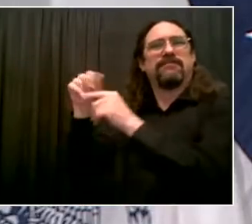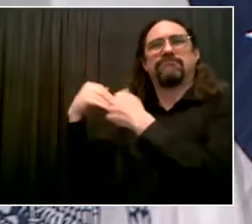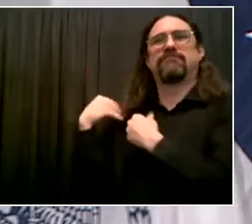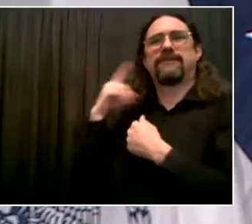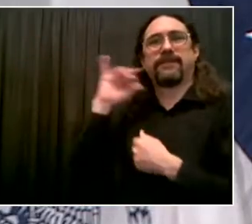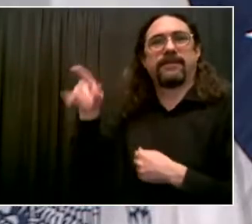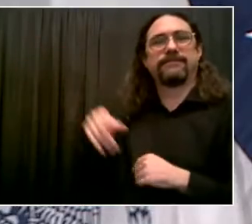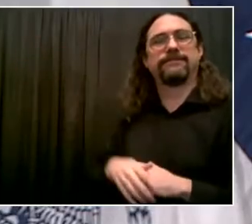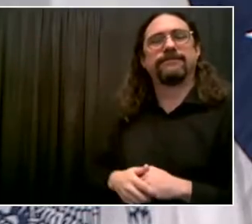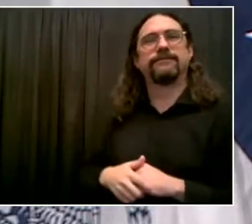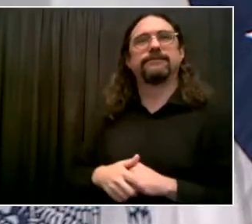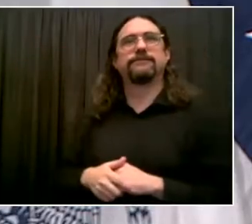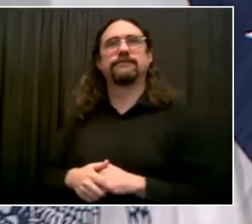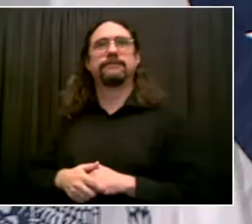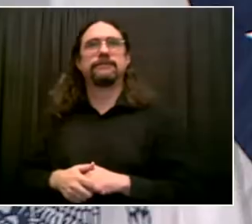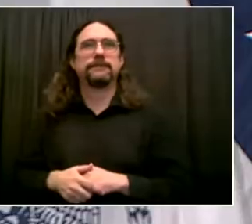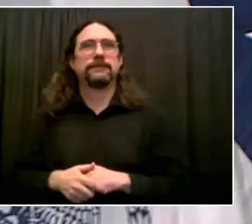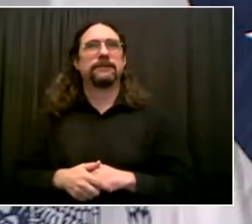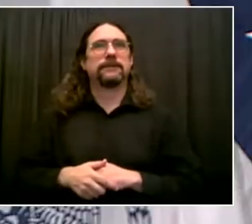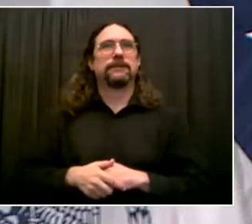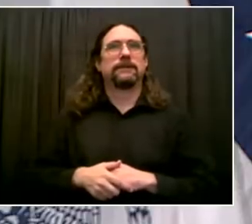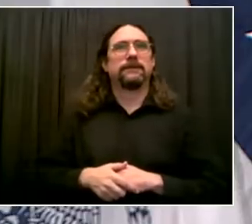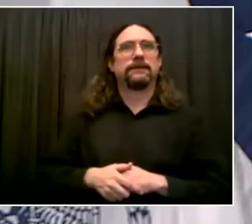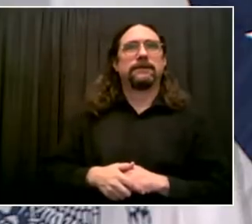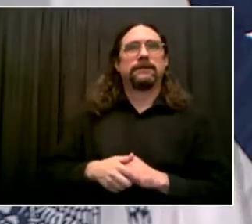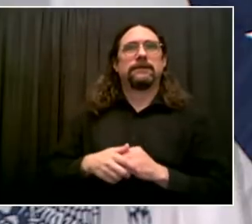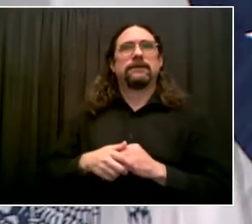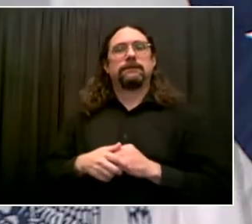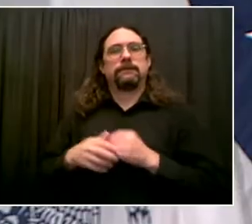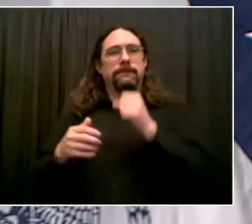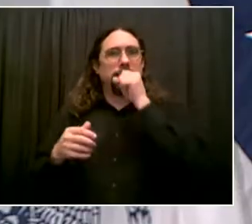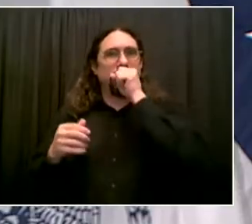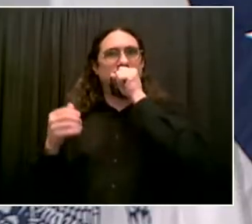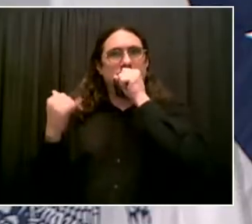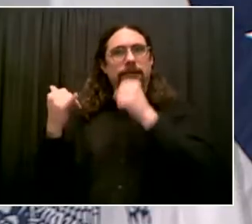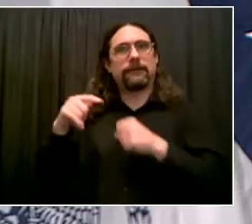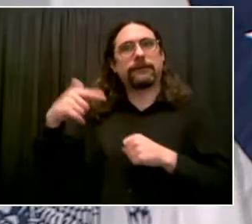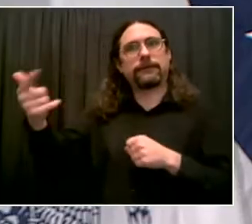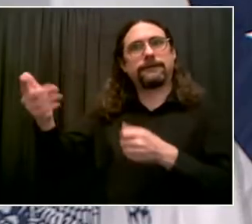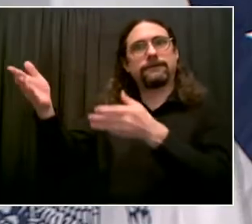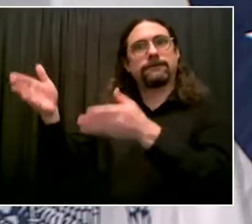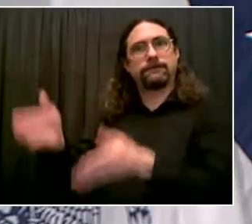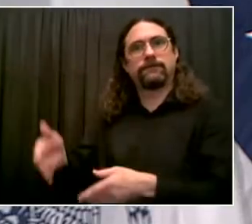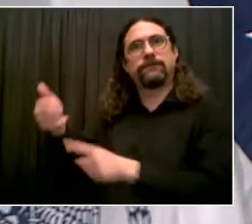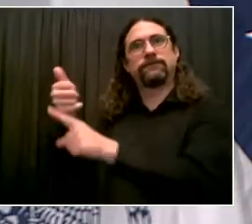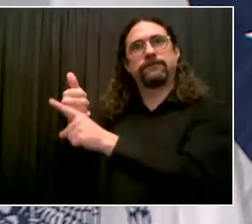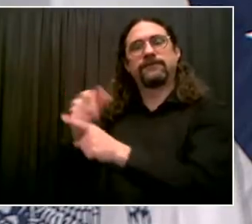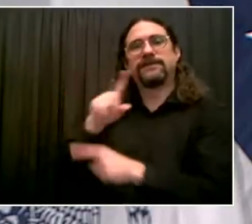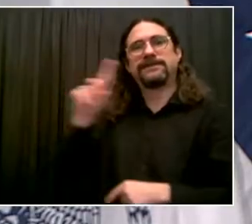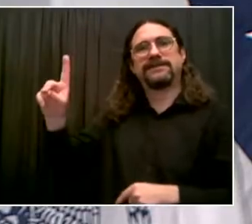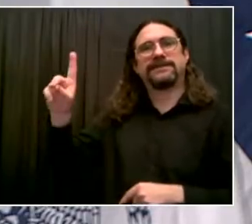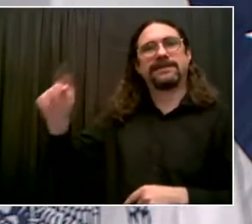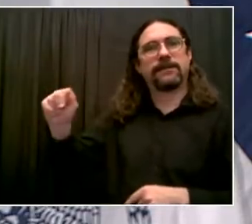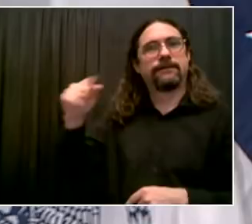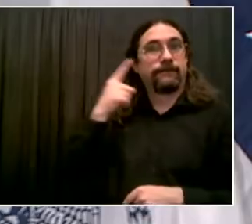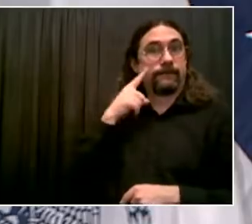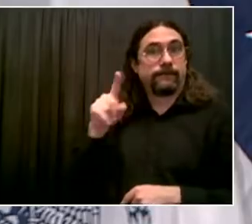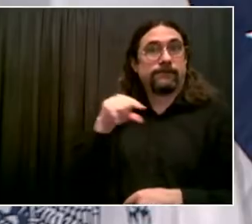DISTRICT ATTORNEY OF QUEENS WHO